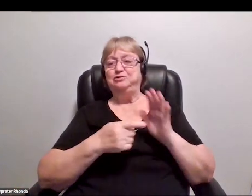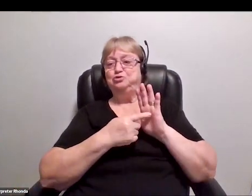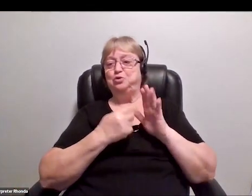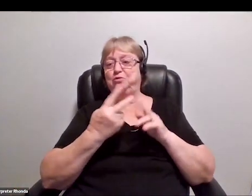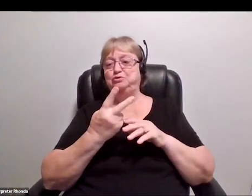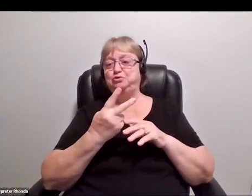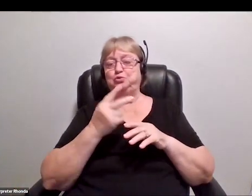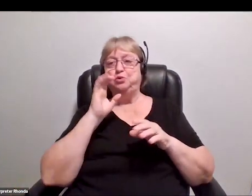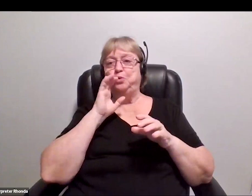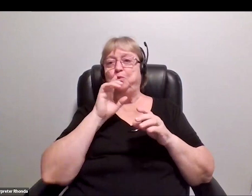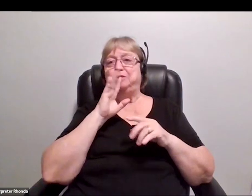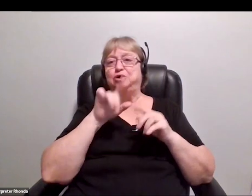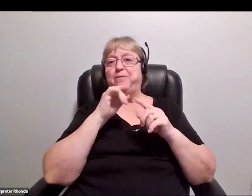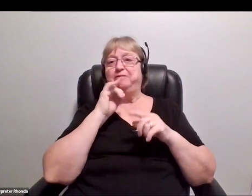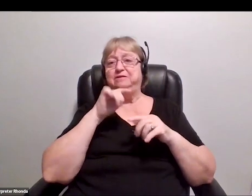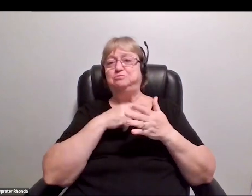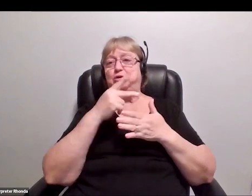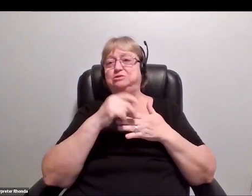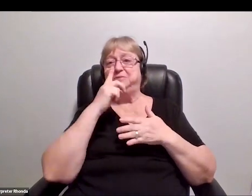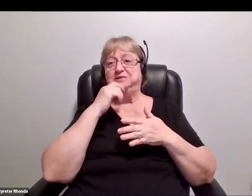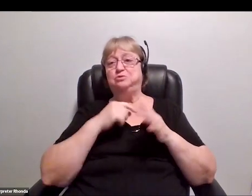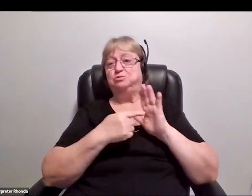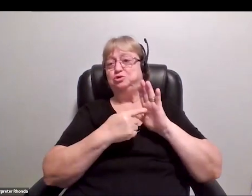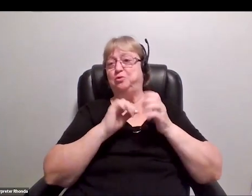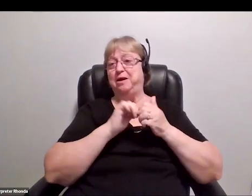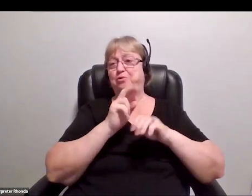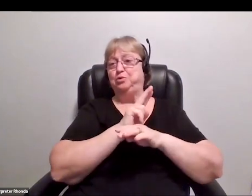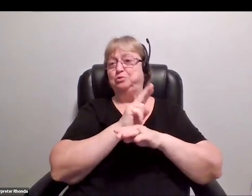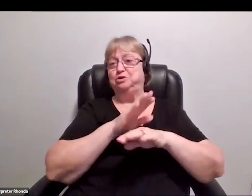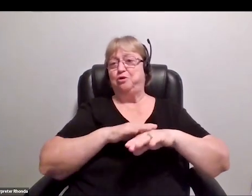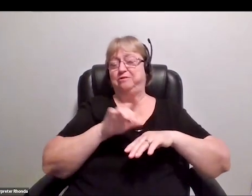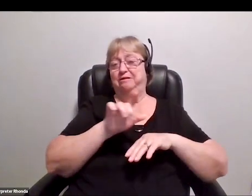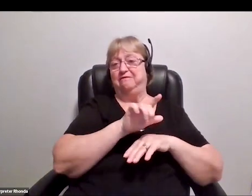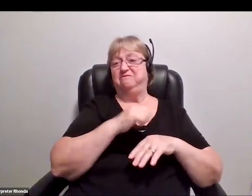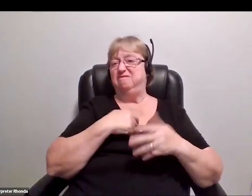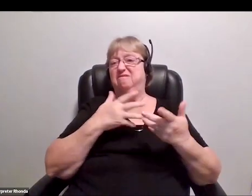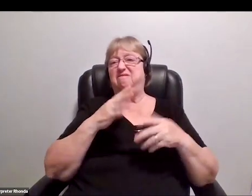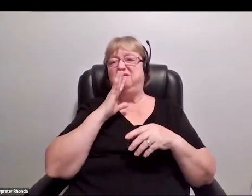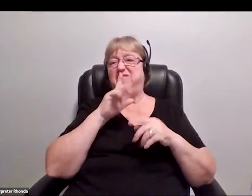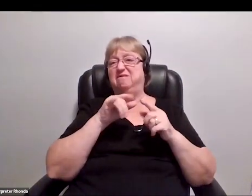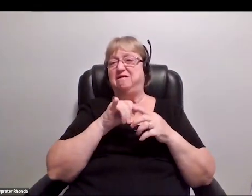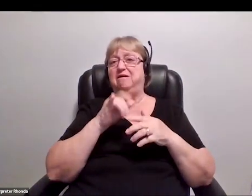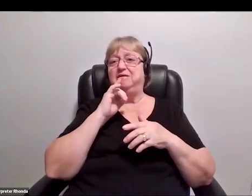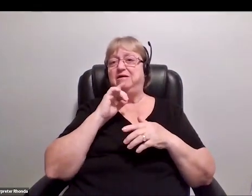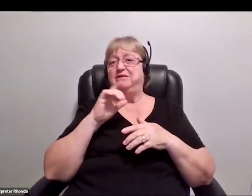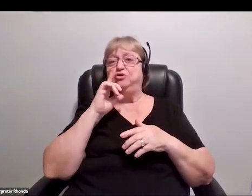because this demonstrates how they could be used on the left. I already mentioned there's an audio jack that can connect the headphones.